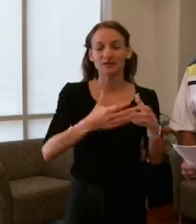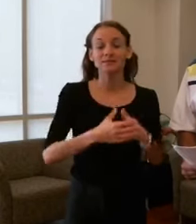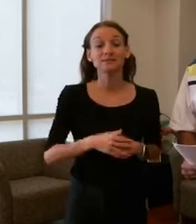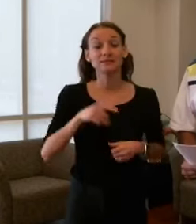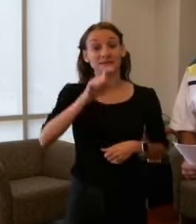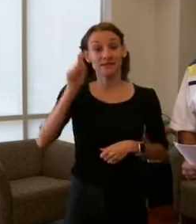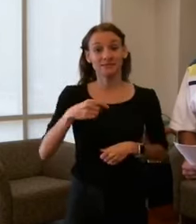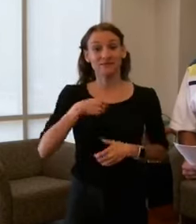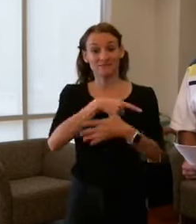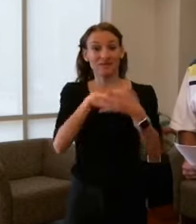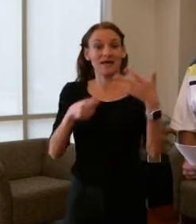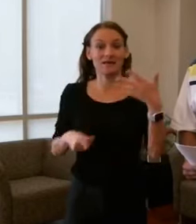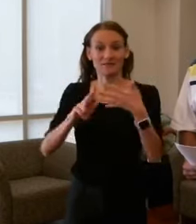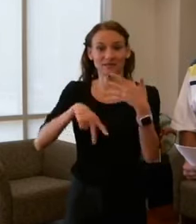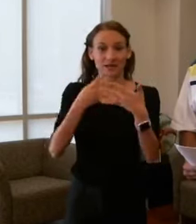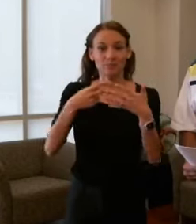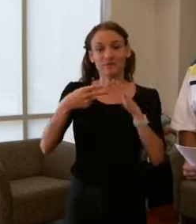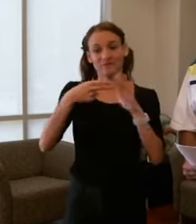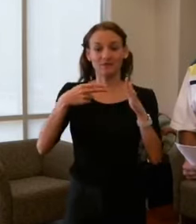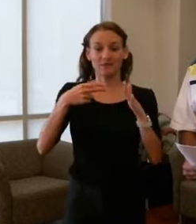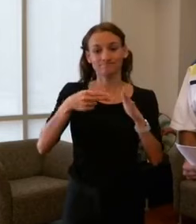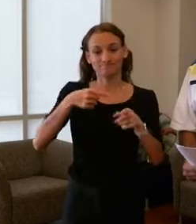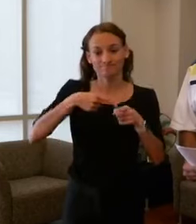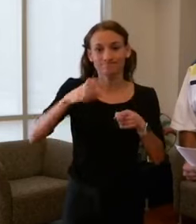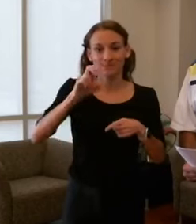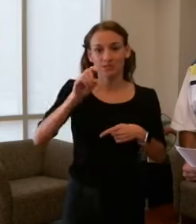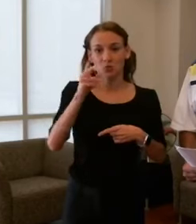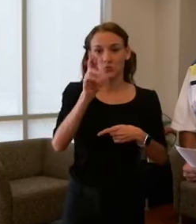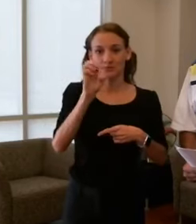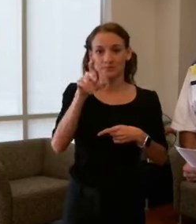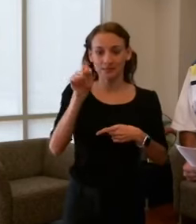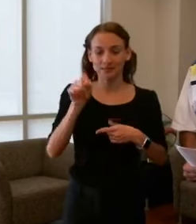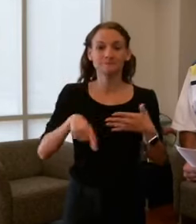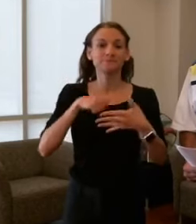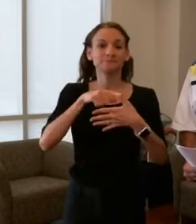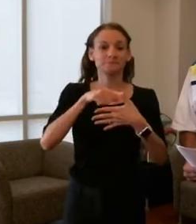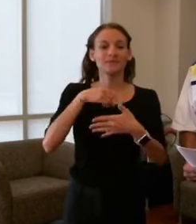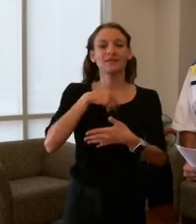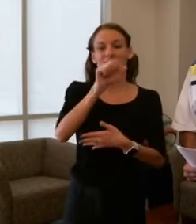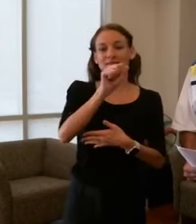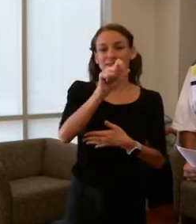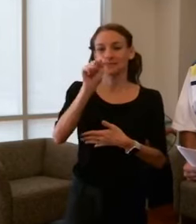They're called the science, technology, engineering, and mathematics endorsement,